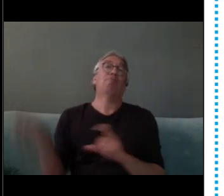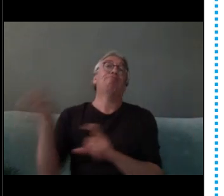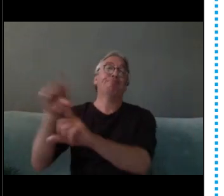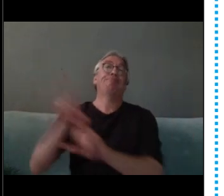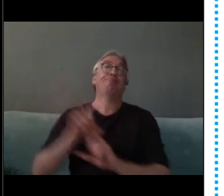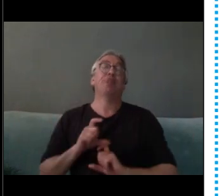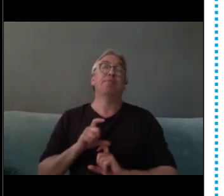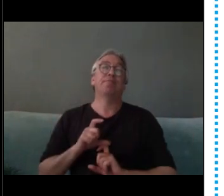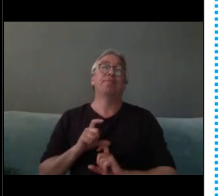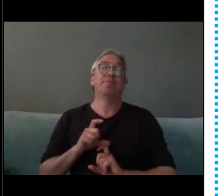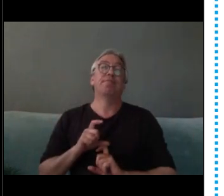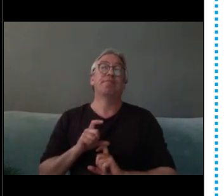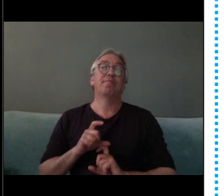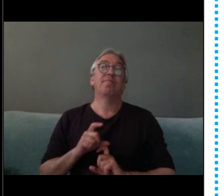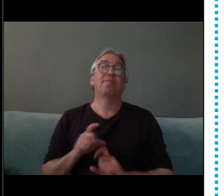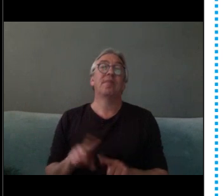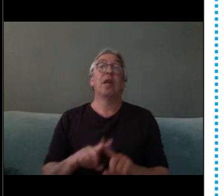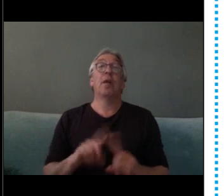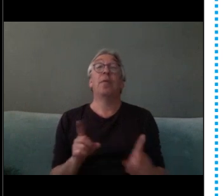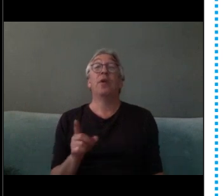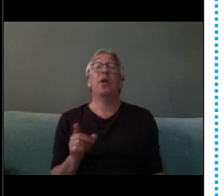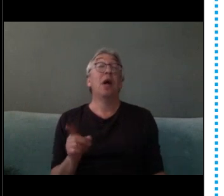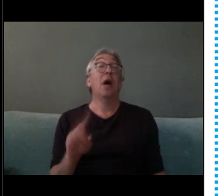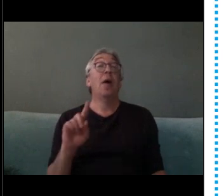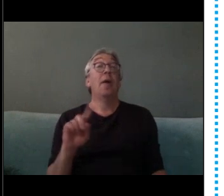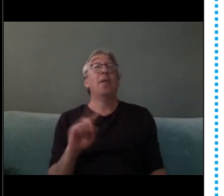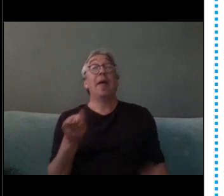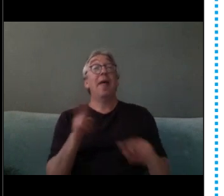not provide you with accommodation if you are stranded somewhere.